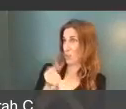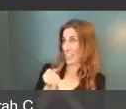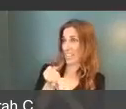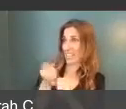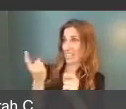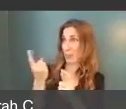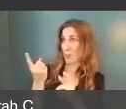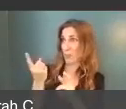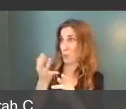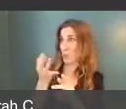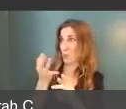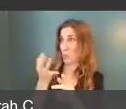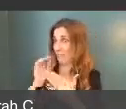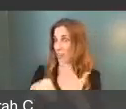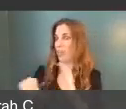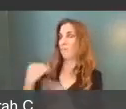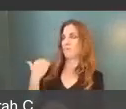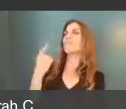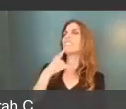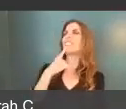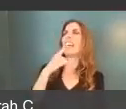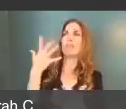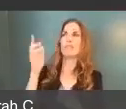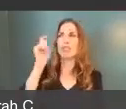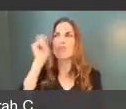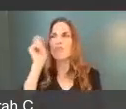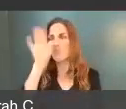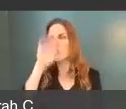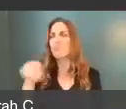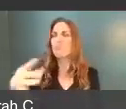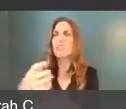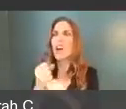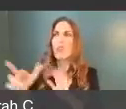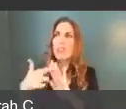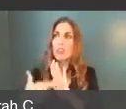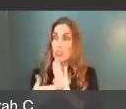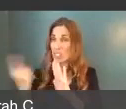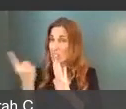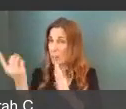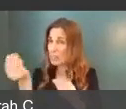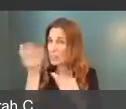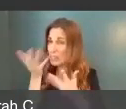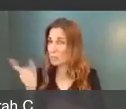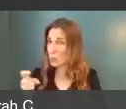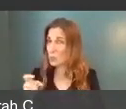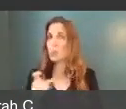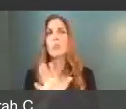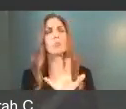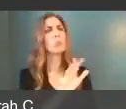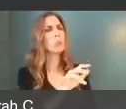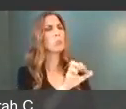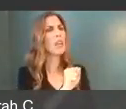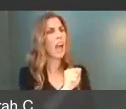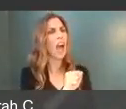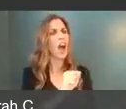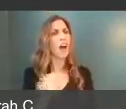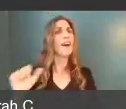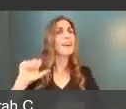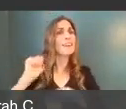an email back saying, "hey, we got your registration" or... [Commissioner Arkoosh] Yes. It is set up to automatically send that